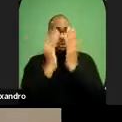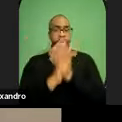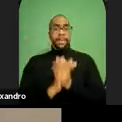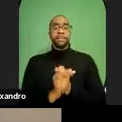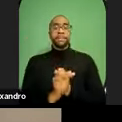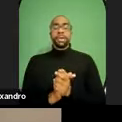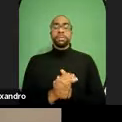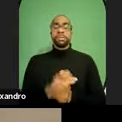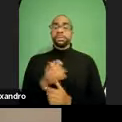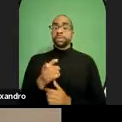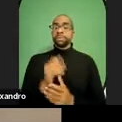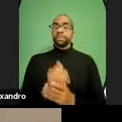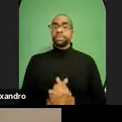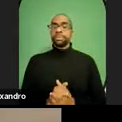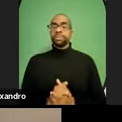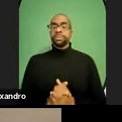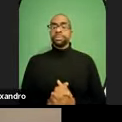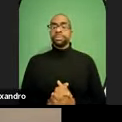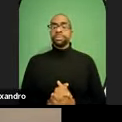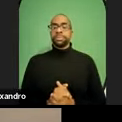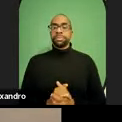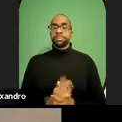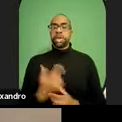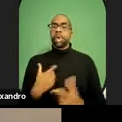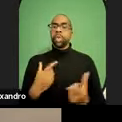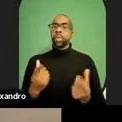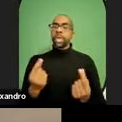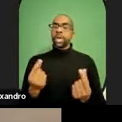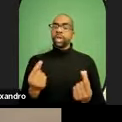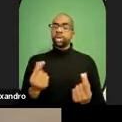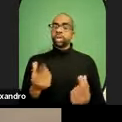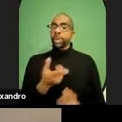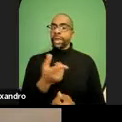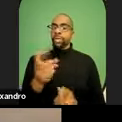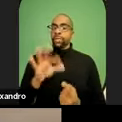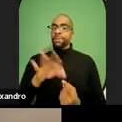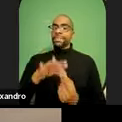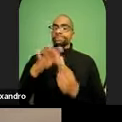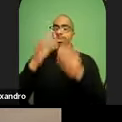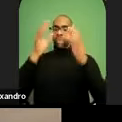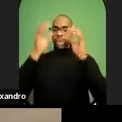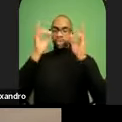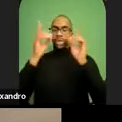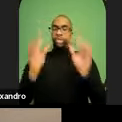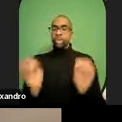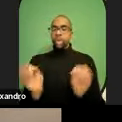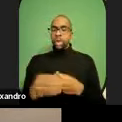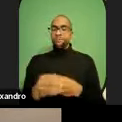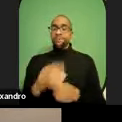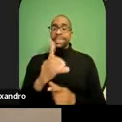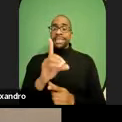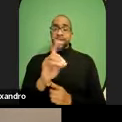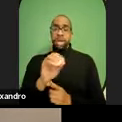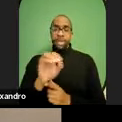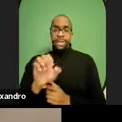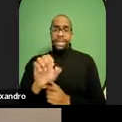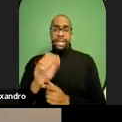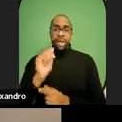autism are interested in the autism Program now autism Program nested horizon Programs where. We're doing our series with the space We're doing our series with the